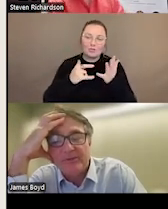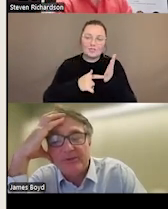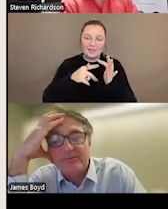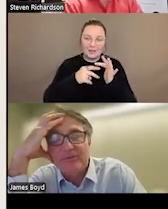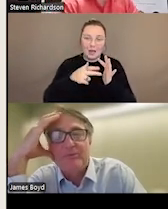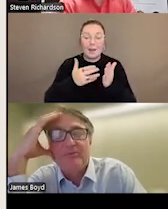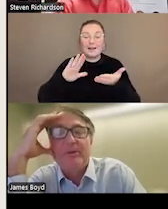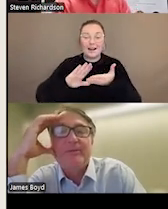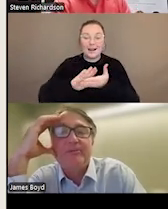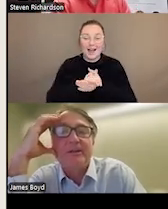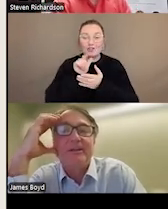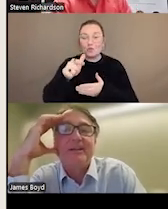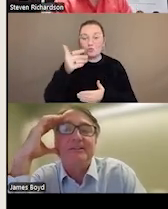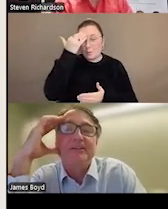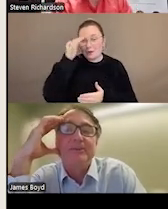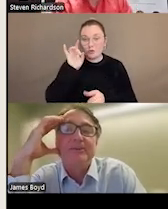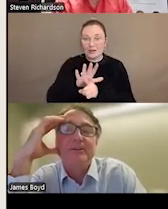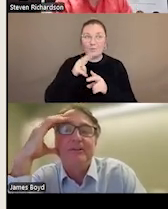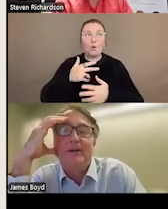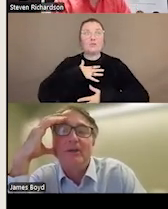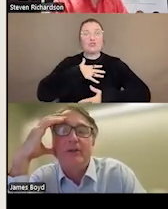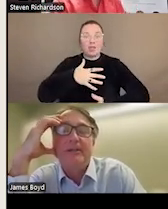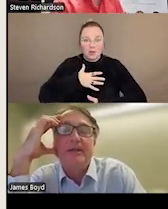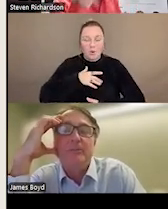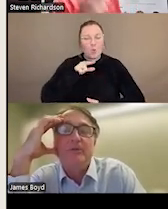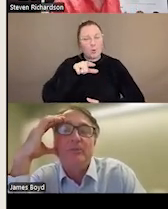yourself to stop for breath every now and again. There is a lot in there and we didn't